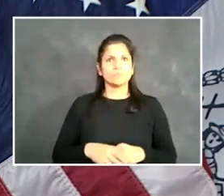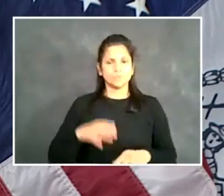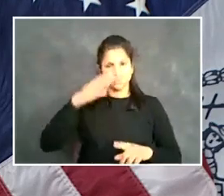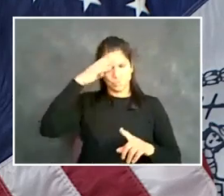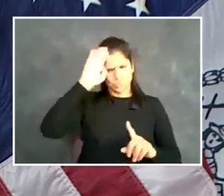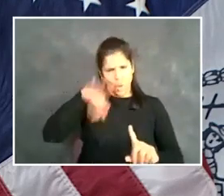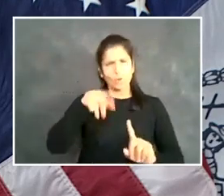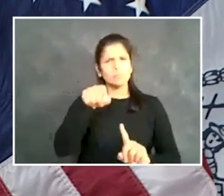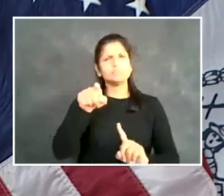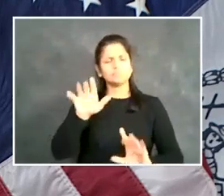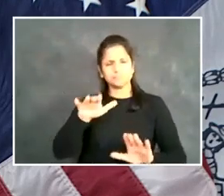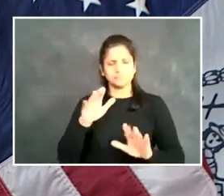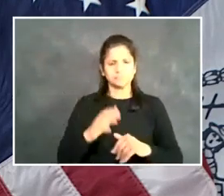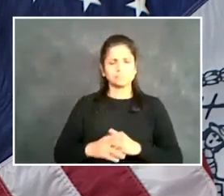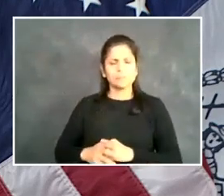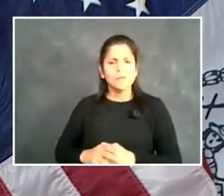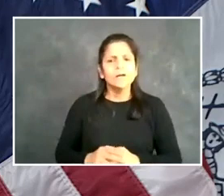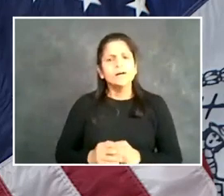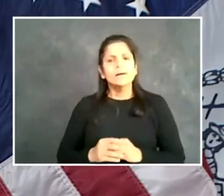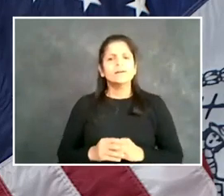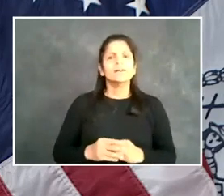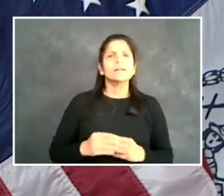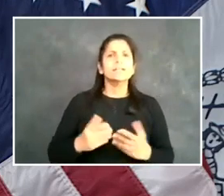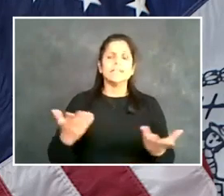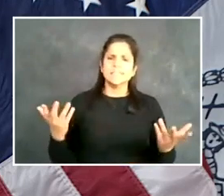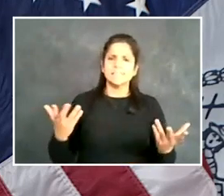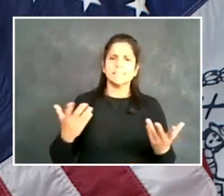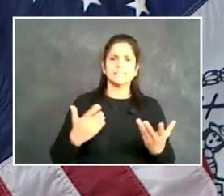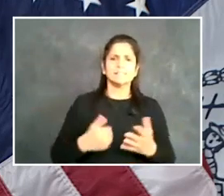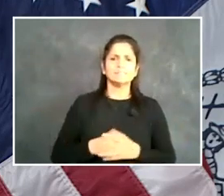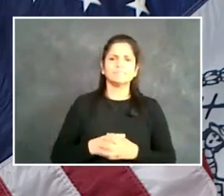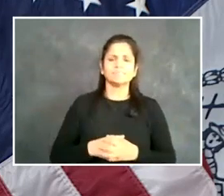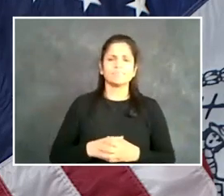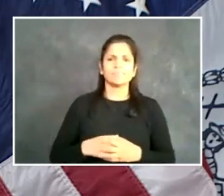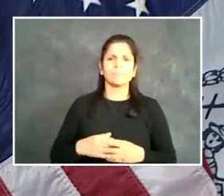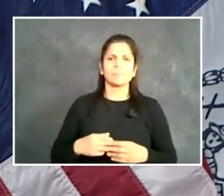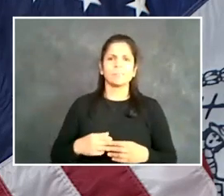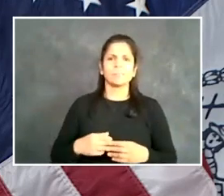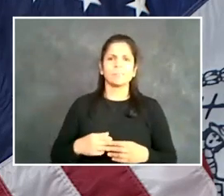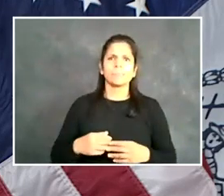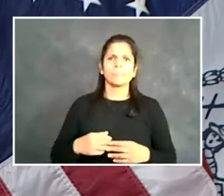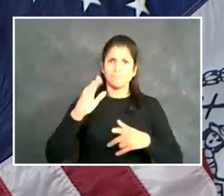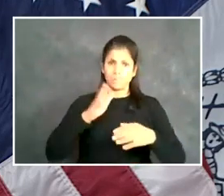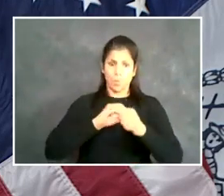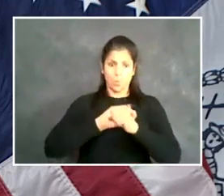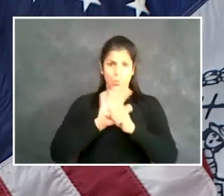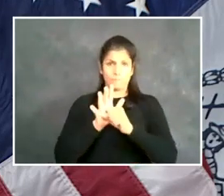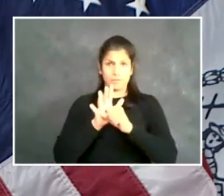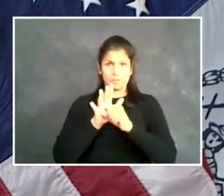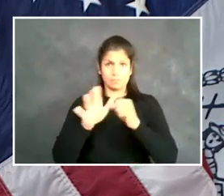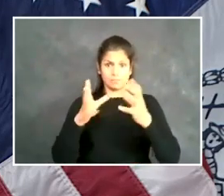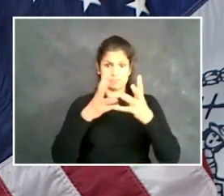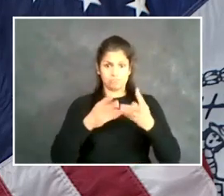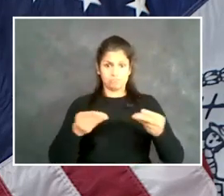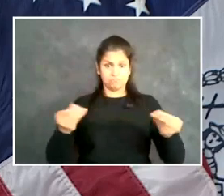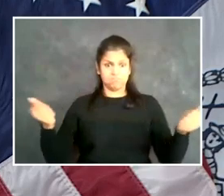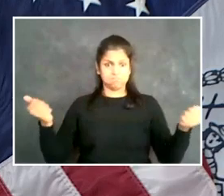YOU KNOW, WE'RE GOING TO BE SPENDING A LONG TIME TRYING TO FIGURE OUT EVERYTHING THAT HAPPENED HERE IN TERMS OF THE